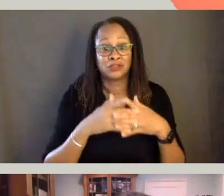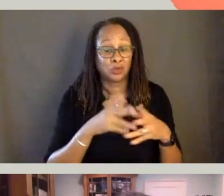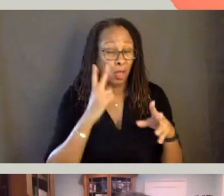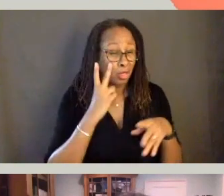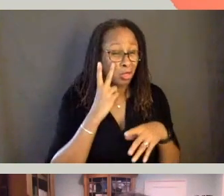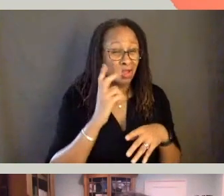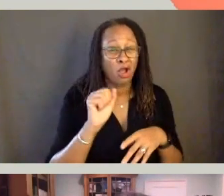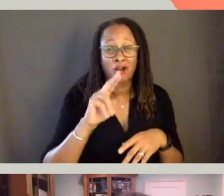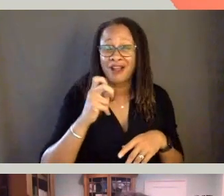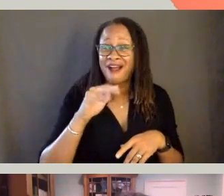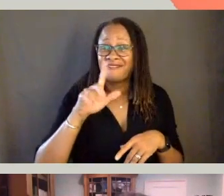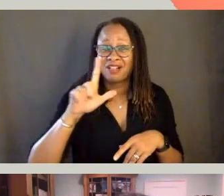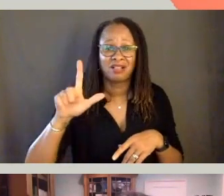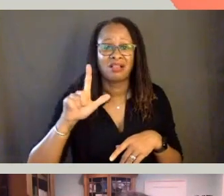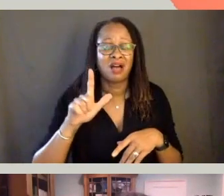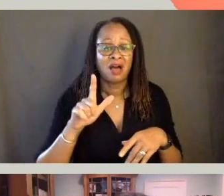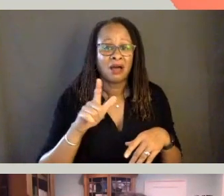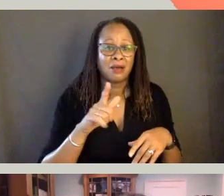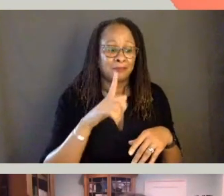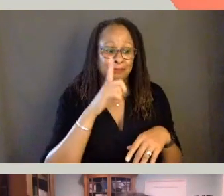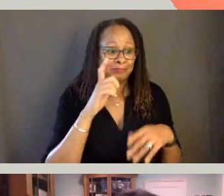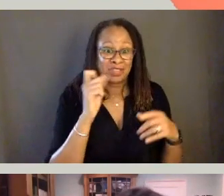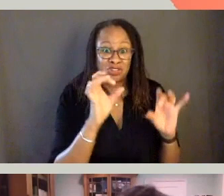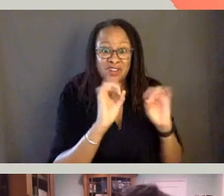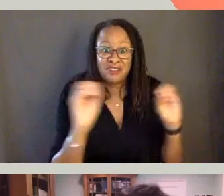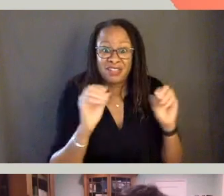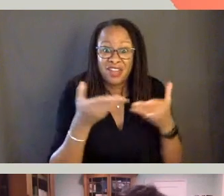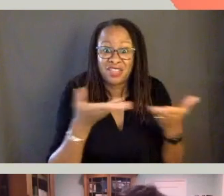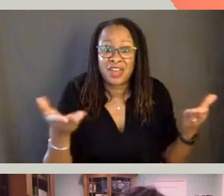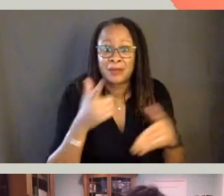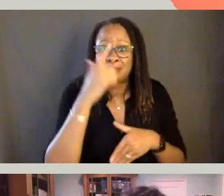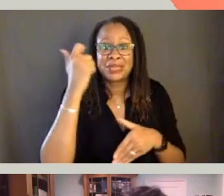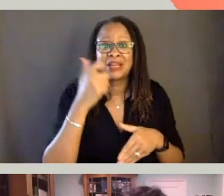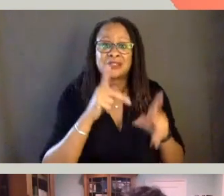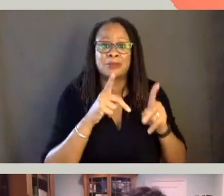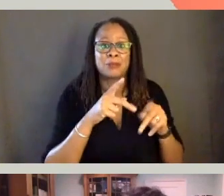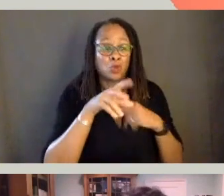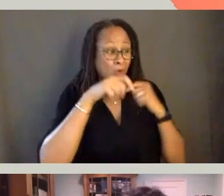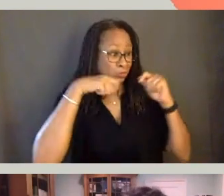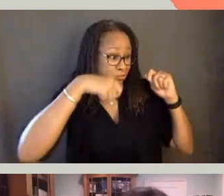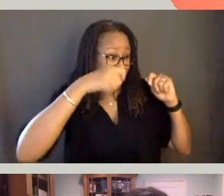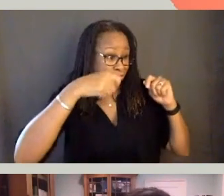You don't see any because the people who held the cameras were only showing like white people.